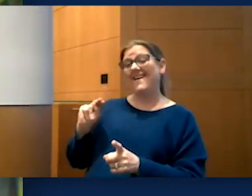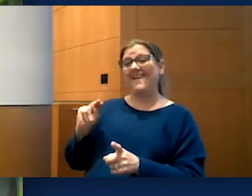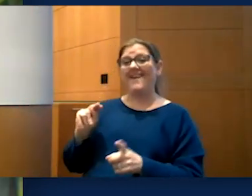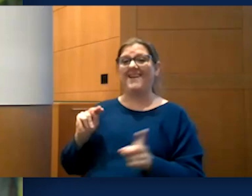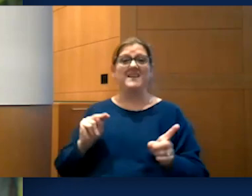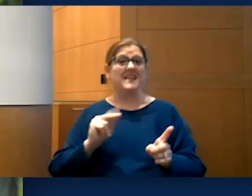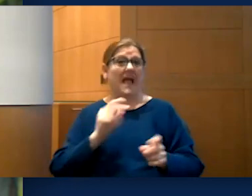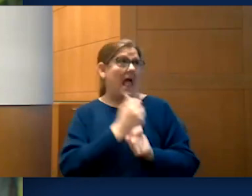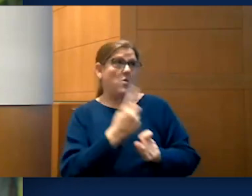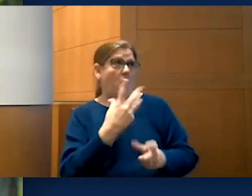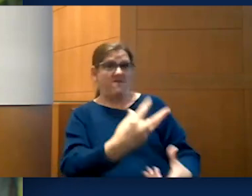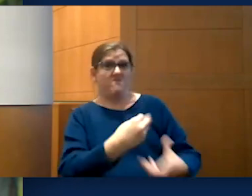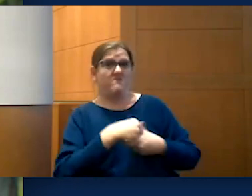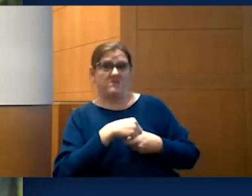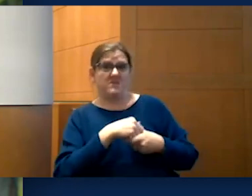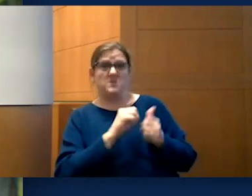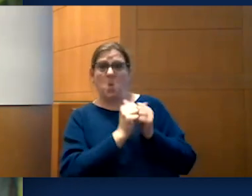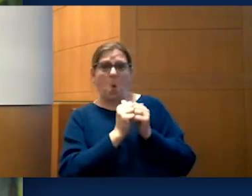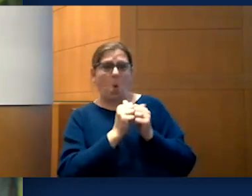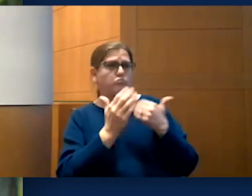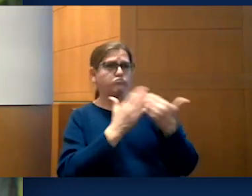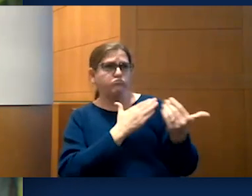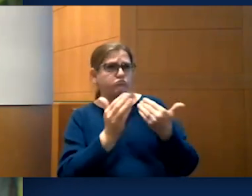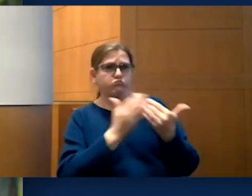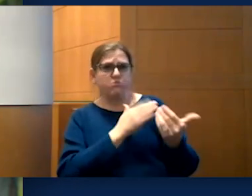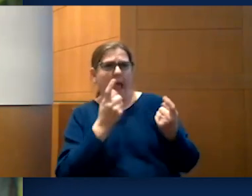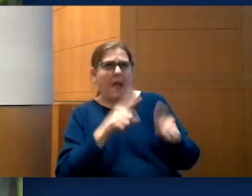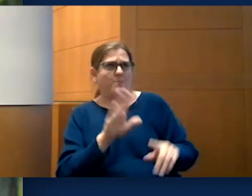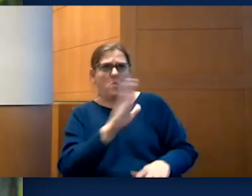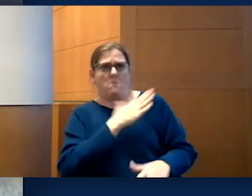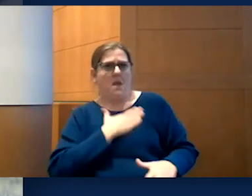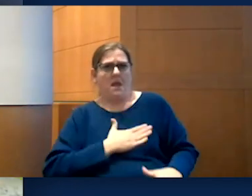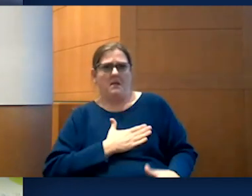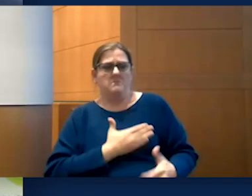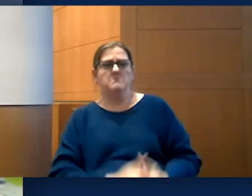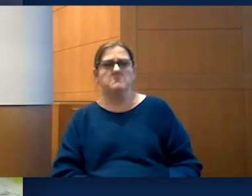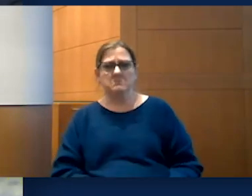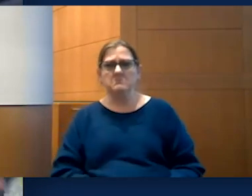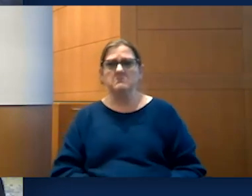Anybody can participate in sport regardless of whats happening with their bodies.